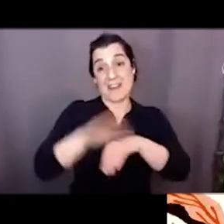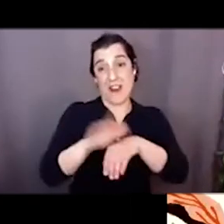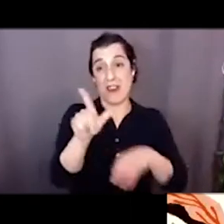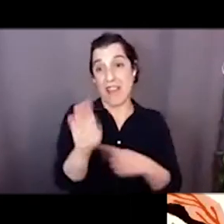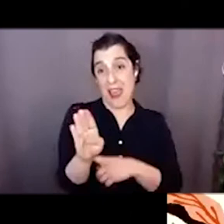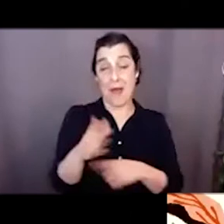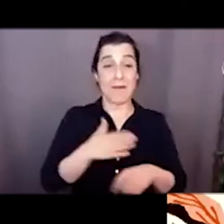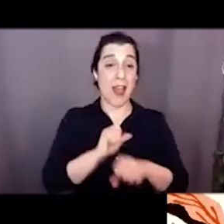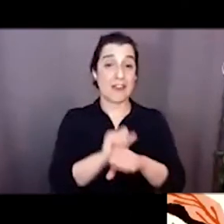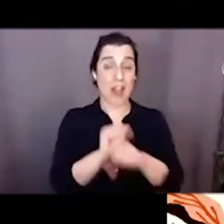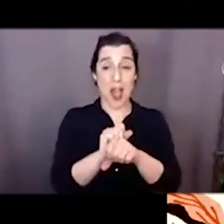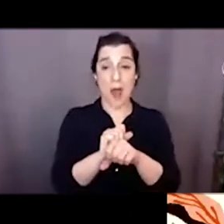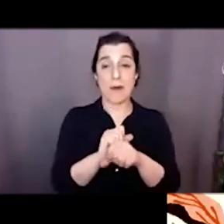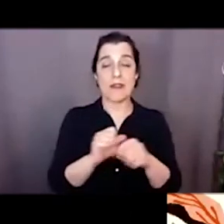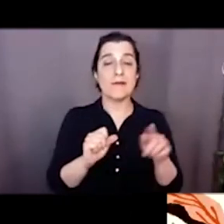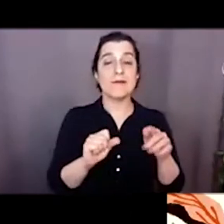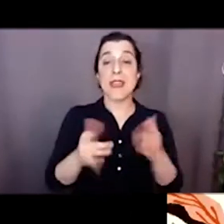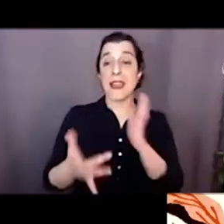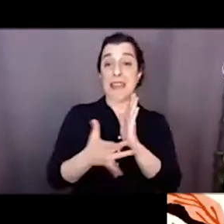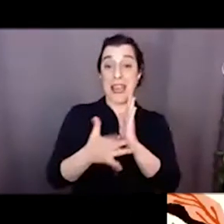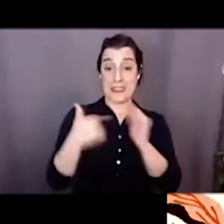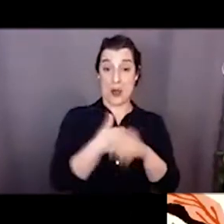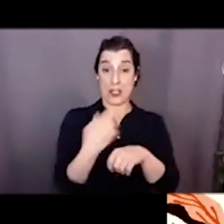curate the technology that we have available for blind and visually impaired